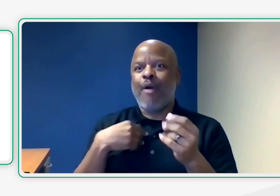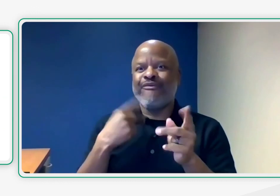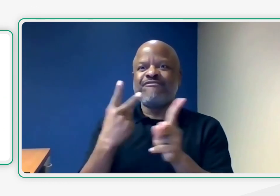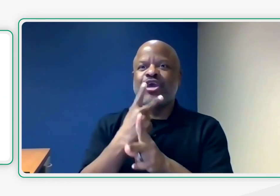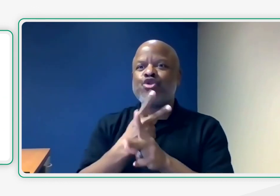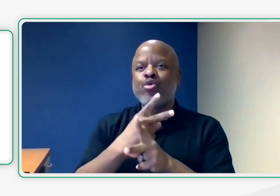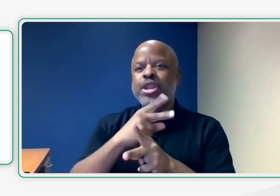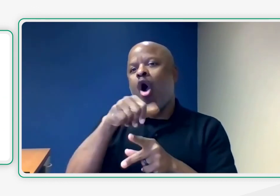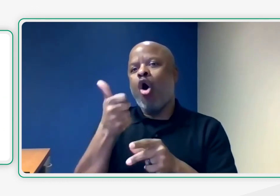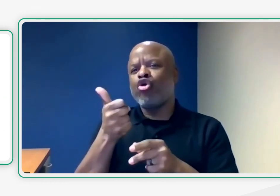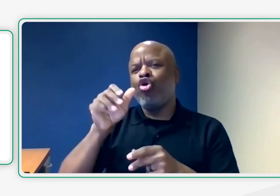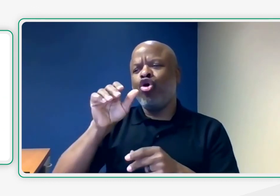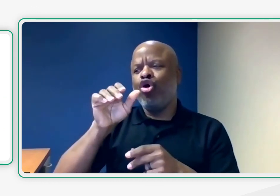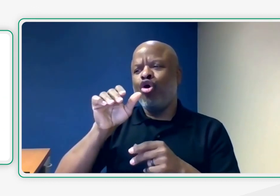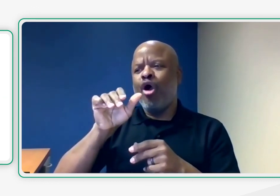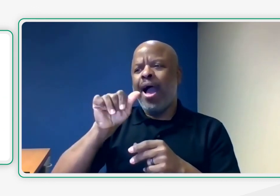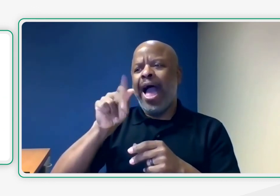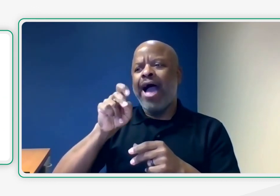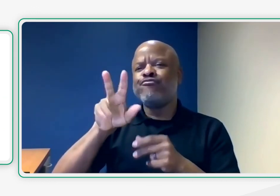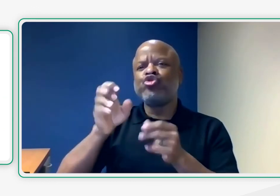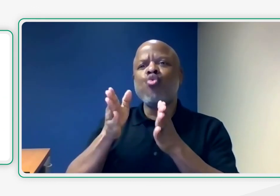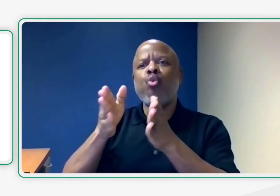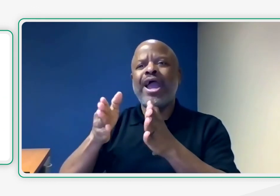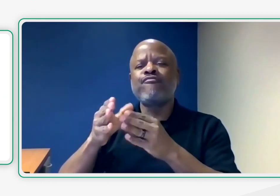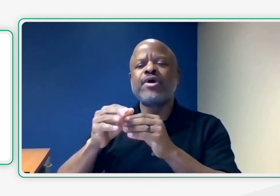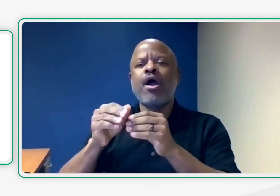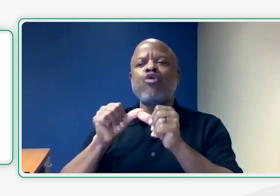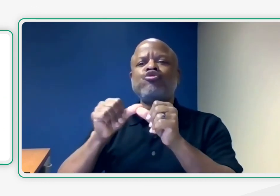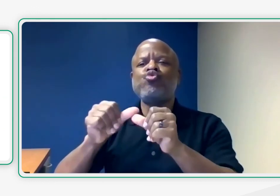continuing these webinars in the future? Well, my answer is that I definitely want to. I want